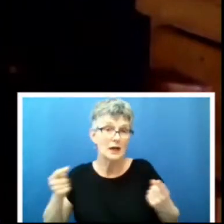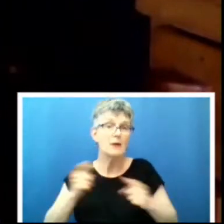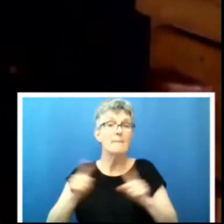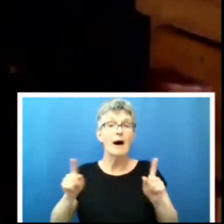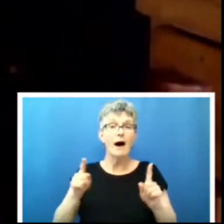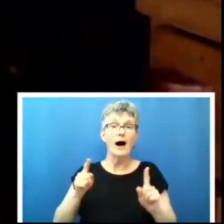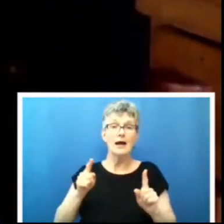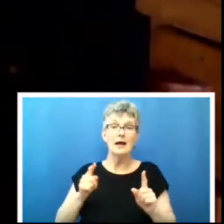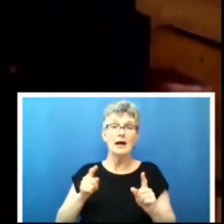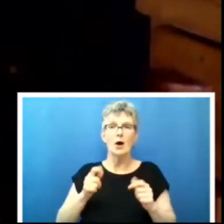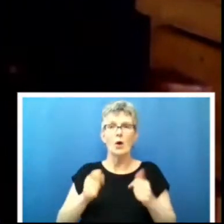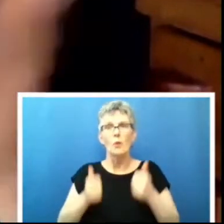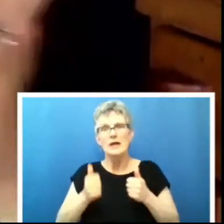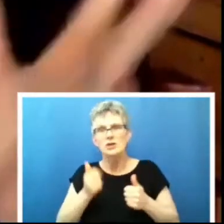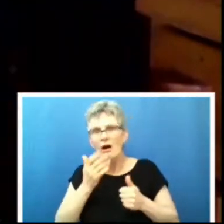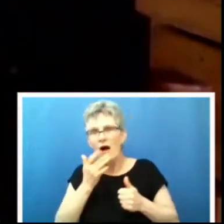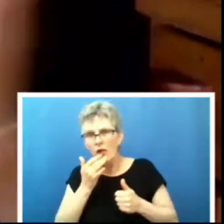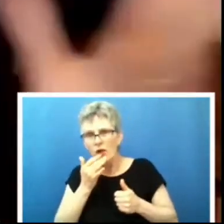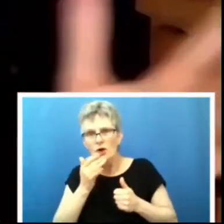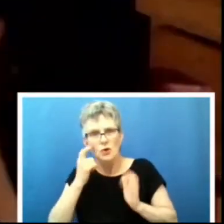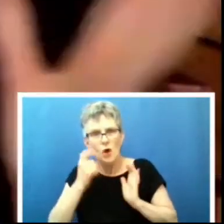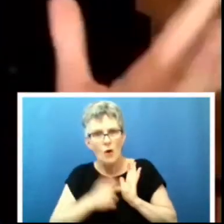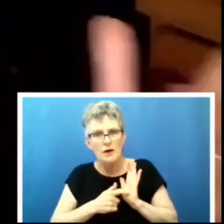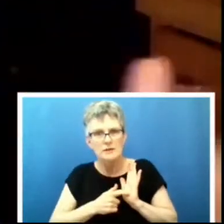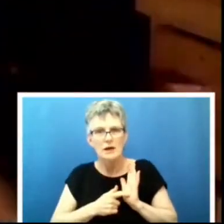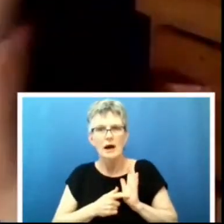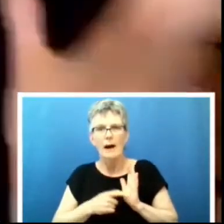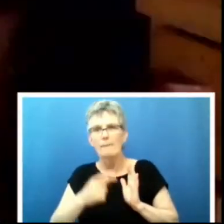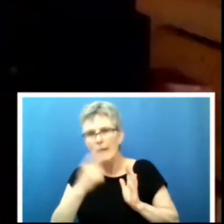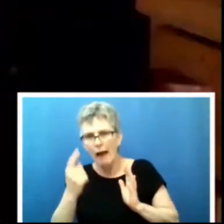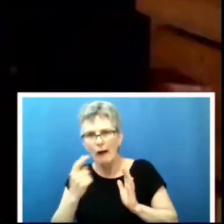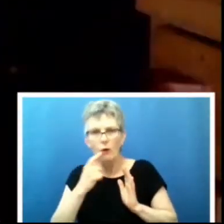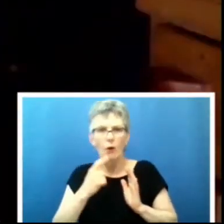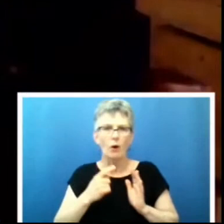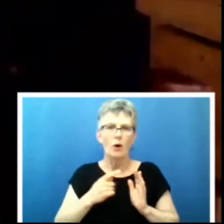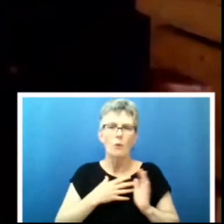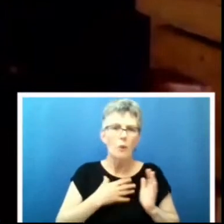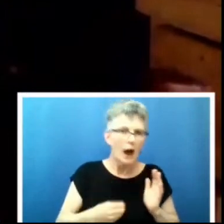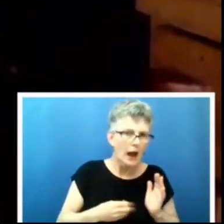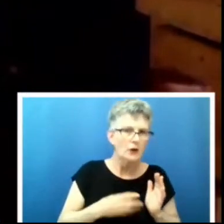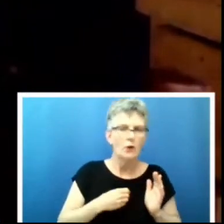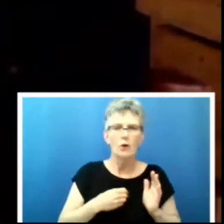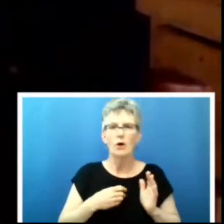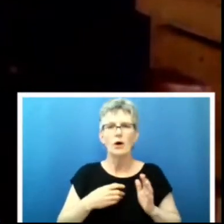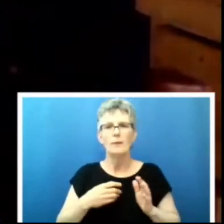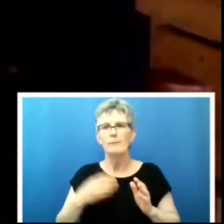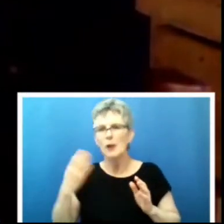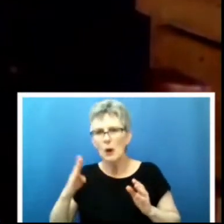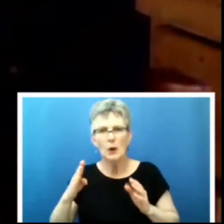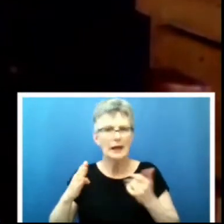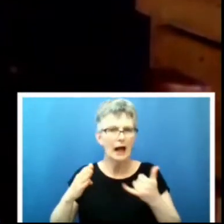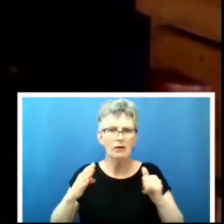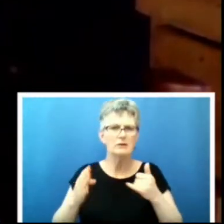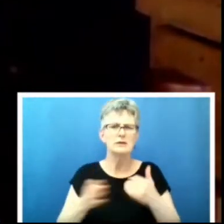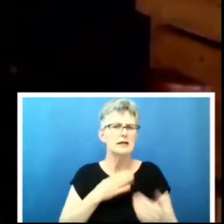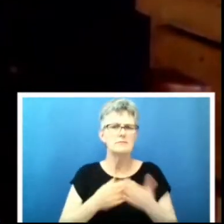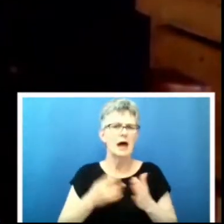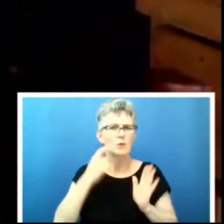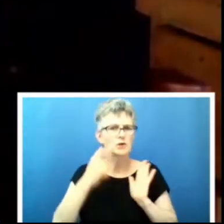If it's a dark black, you know, or white, yellow, whatever, like it doesn't matter what color. What matters is, yeah.